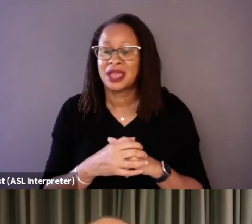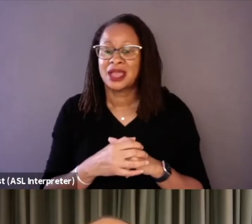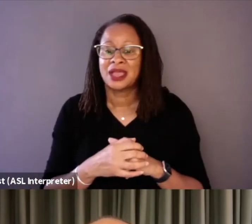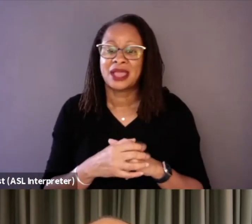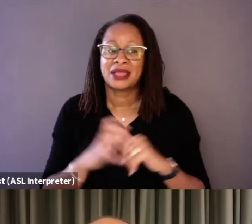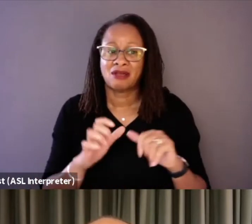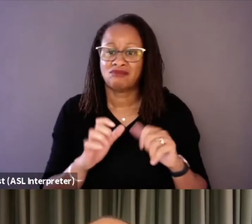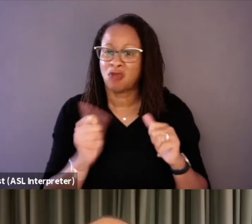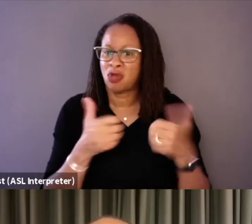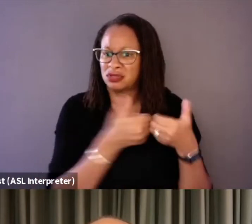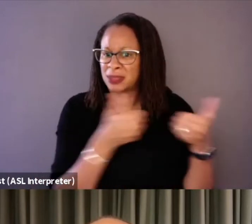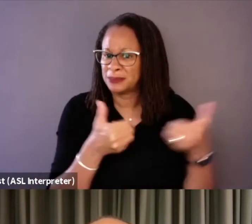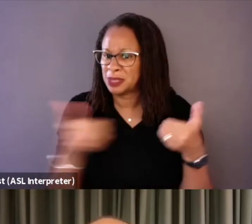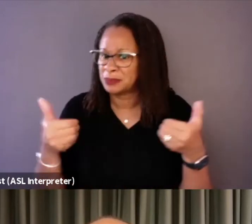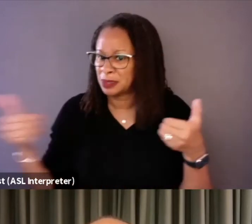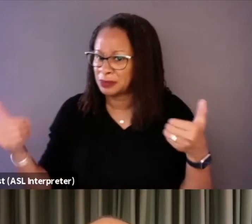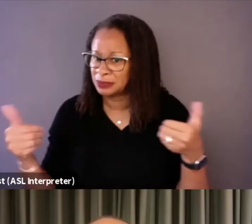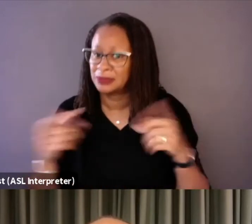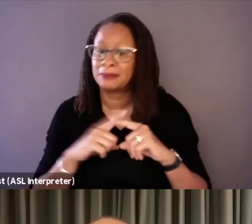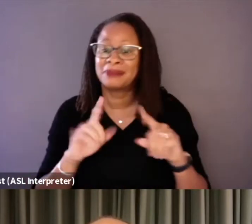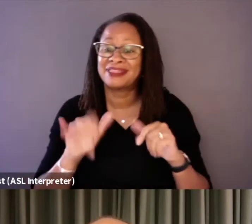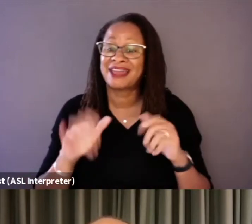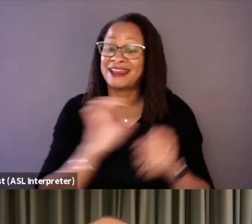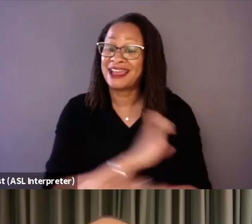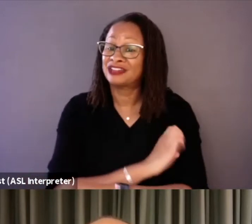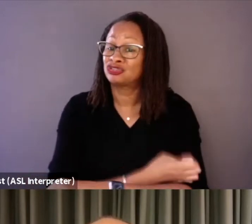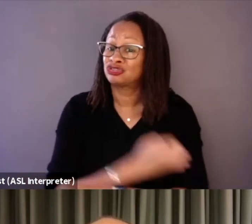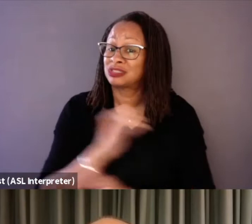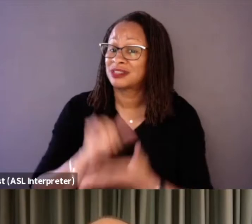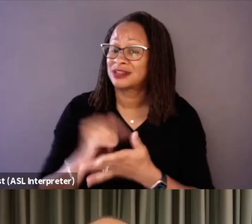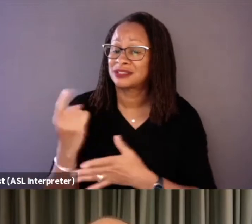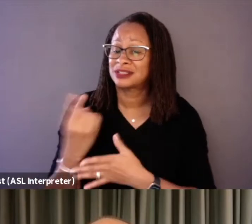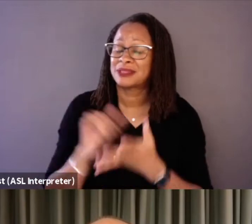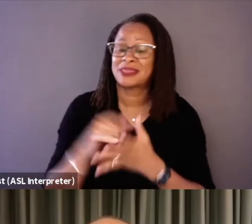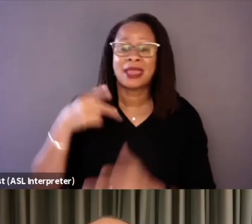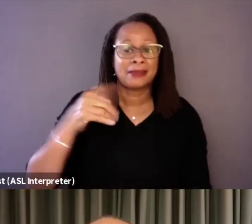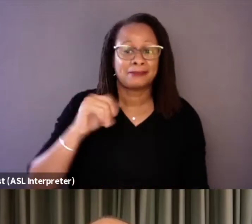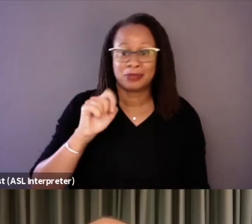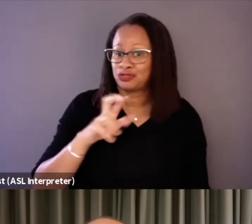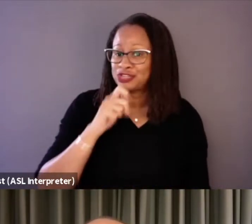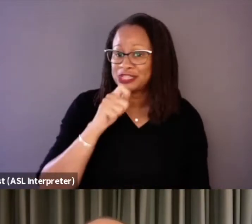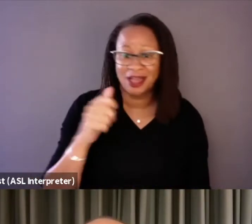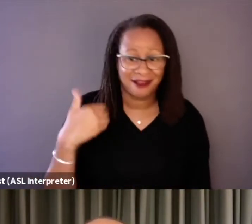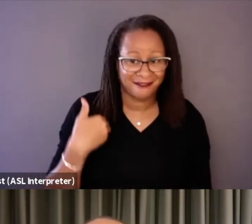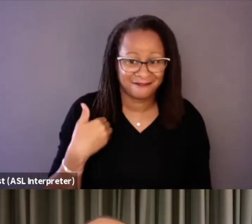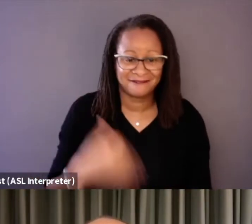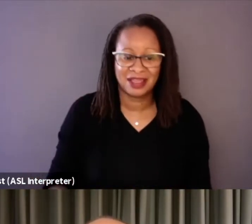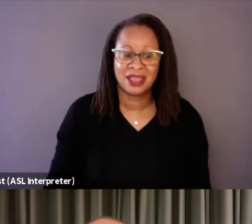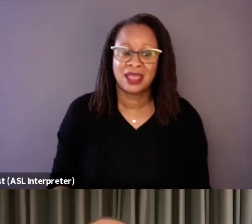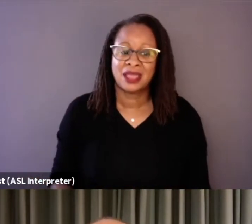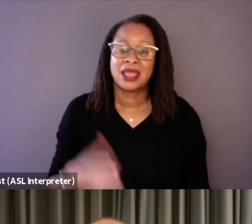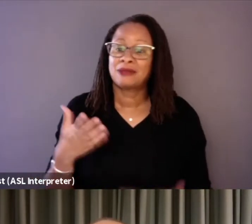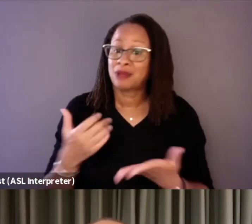but that energy was something that Peter did not have and probably helped him as well.